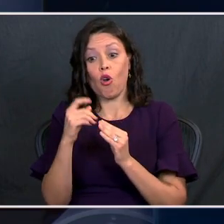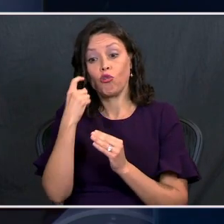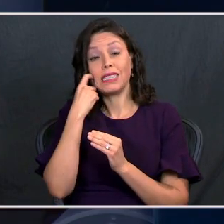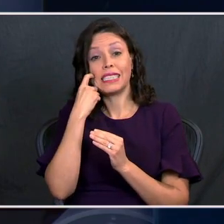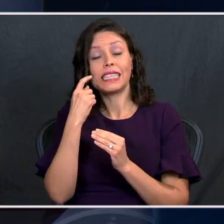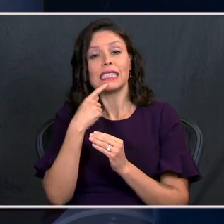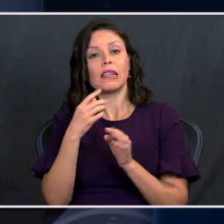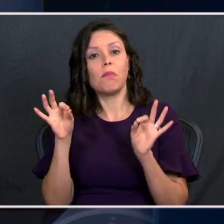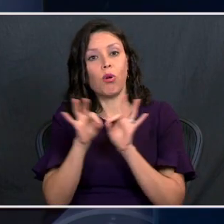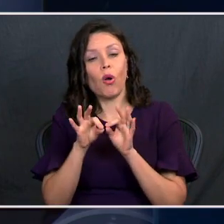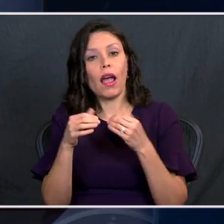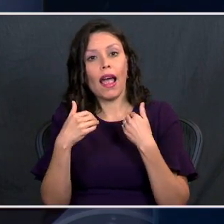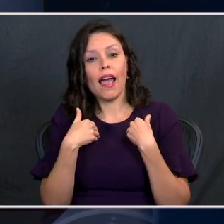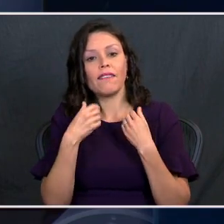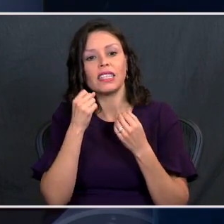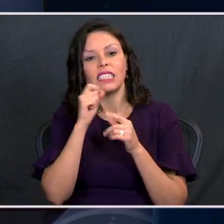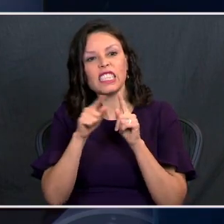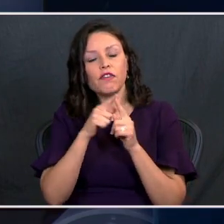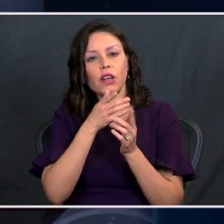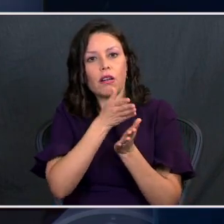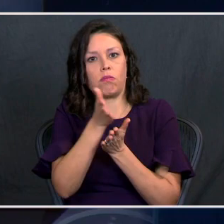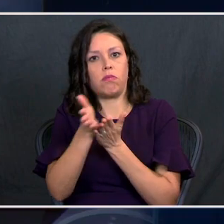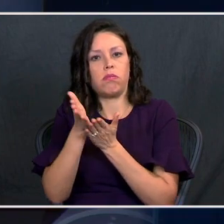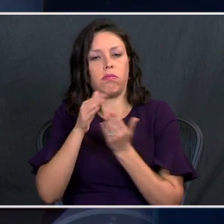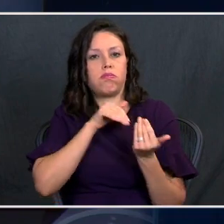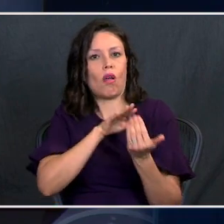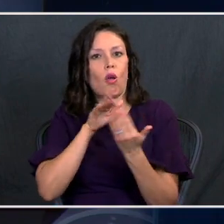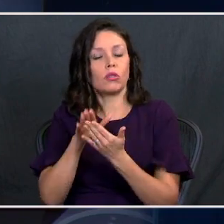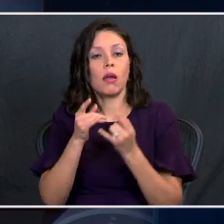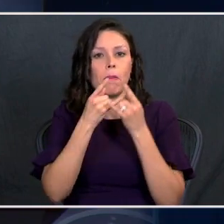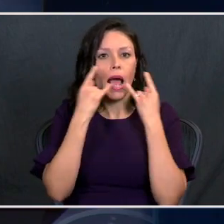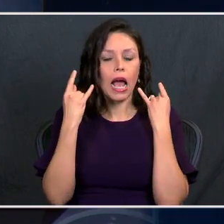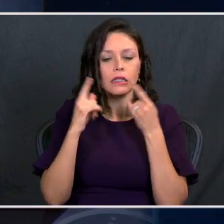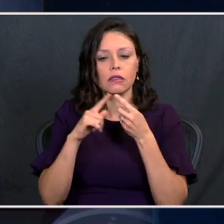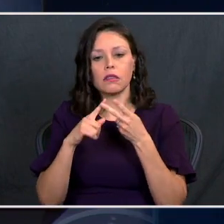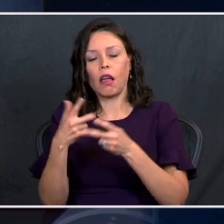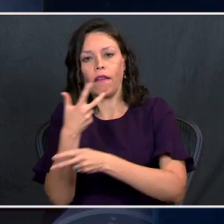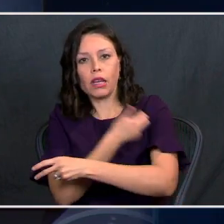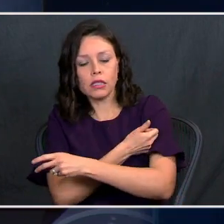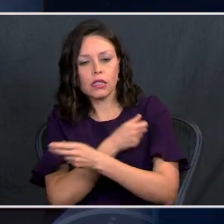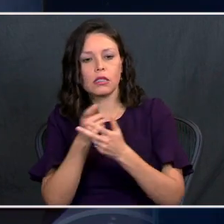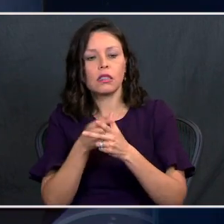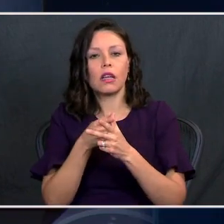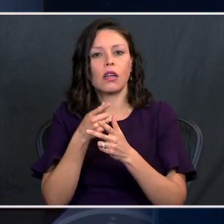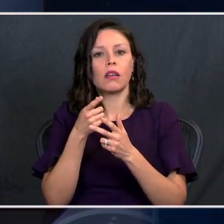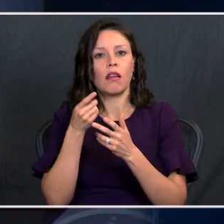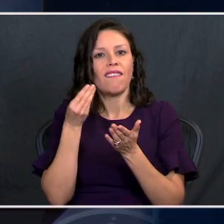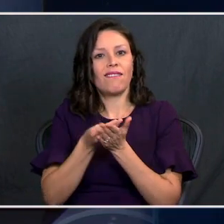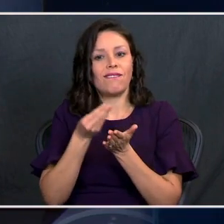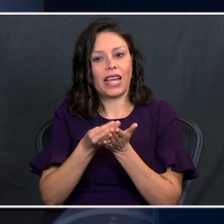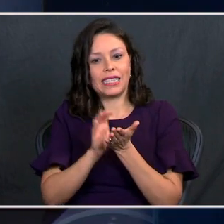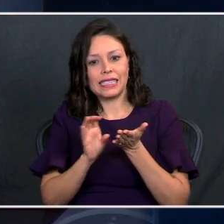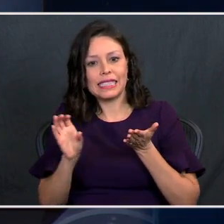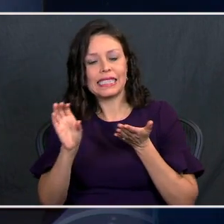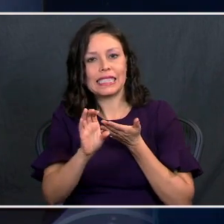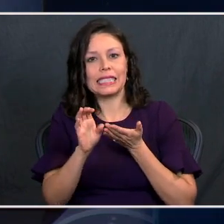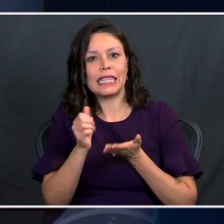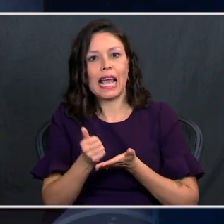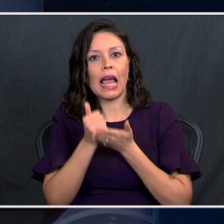the importance of having a multifaceted approach -- mask wearing, vaccine distribution funding in order to get 100 million shots